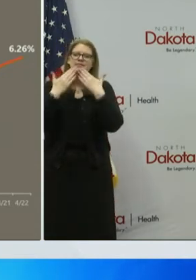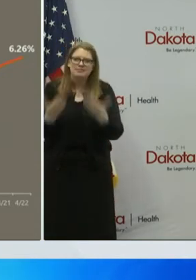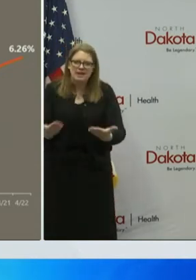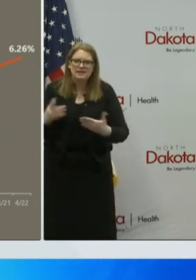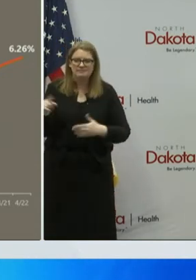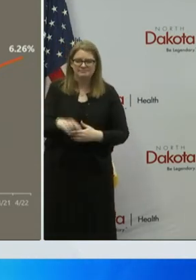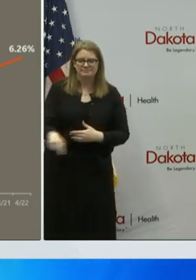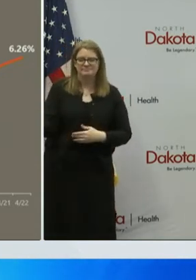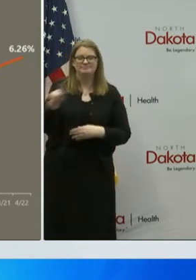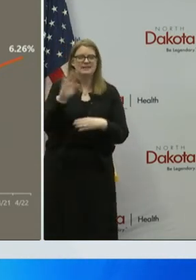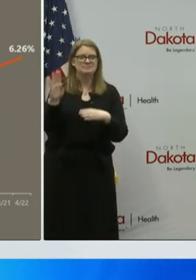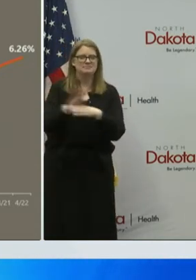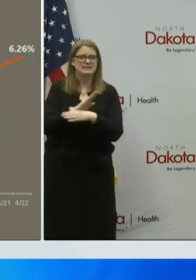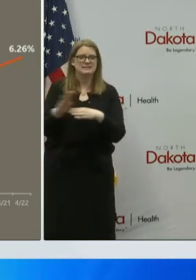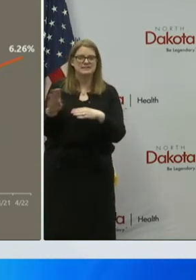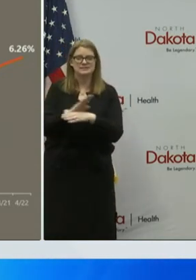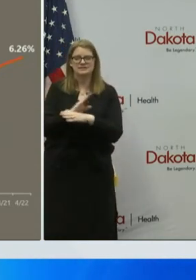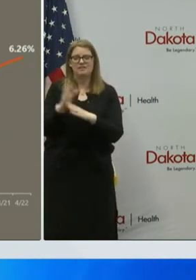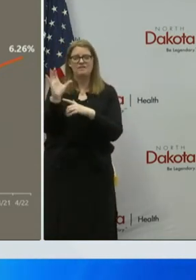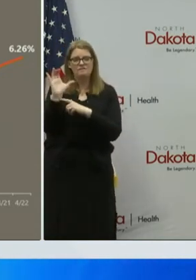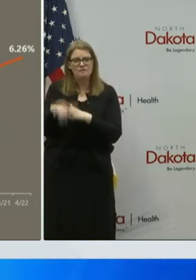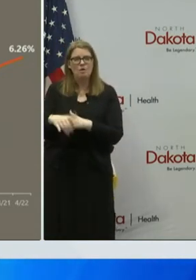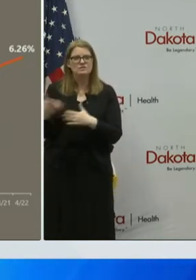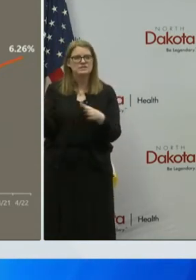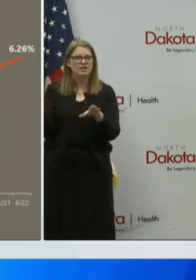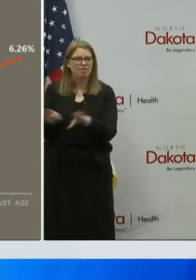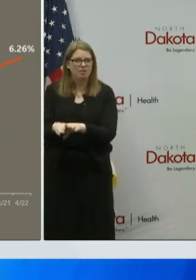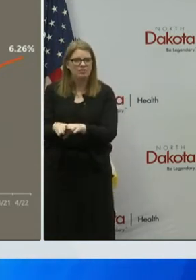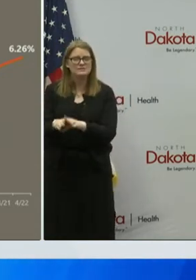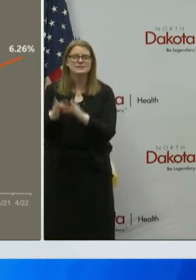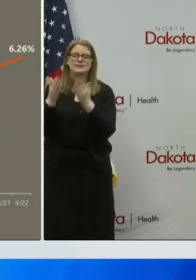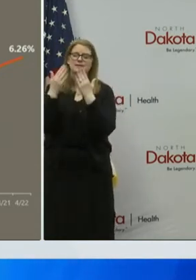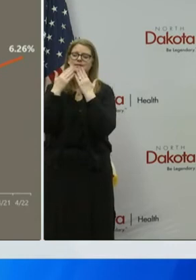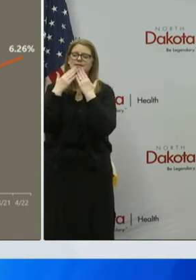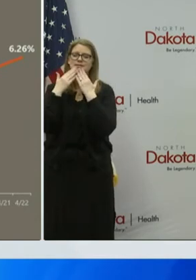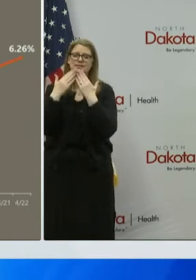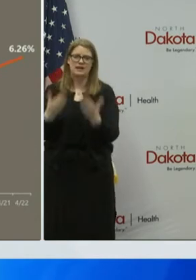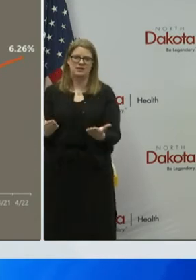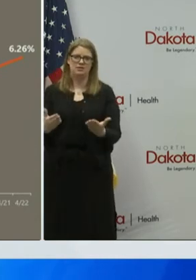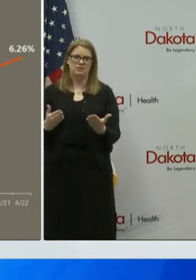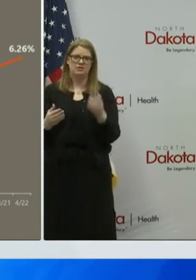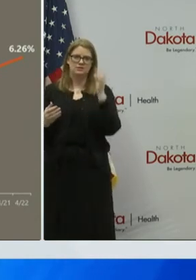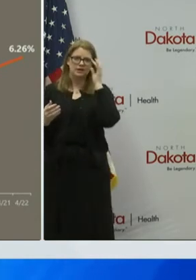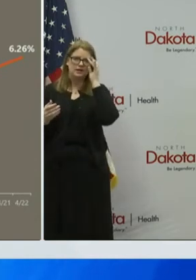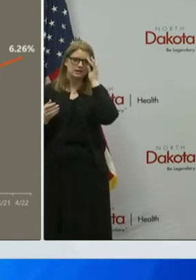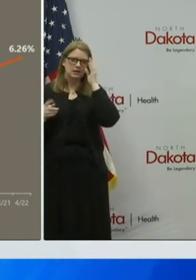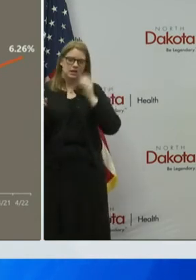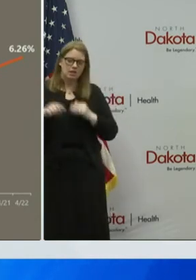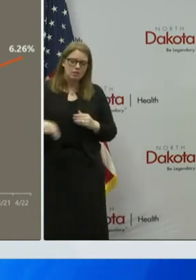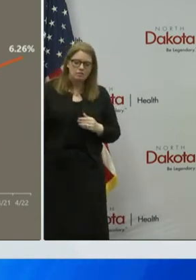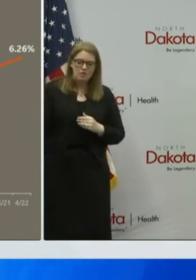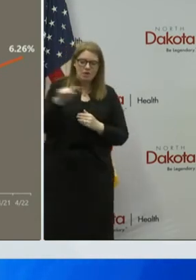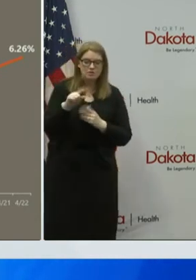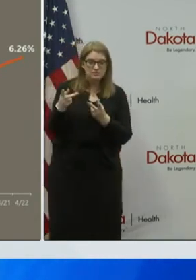BUT WE AGAIN WANT TO AGAIN THANK THOSE BUSINESSES WHO ARE GOING THROUGH THE MANDATORY CLOSURE PERIOD THAT WE'RE GOING THROUGH